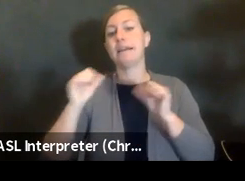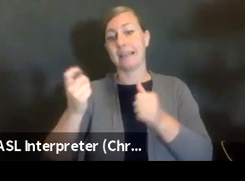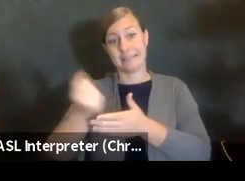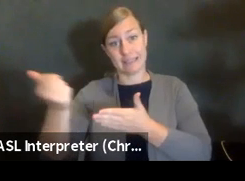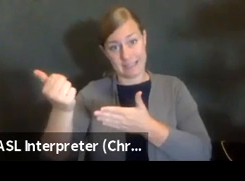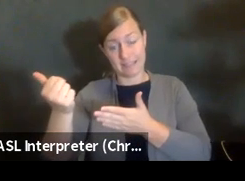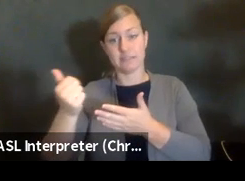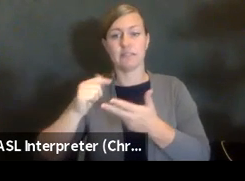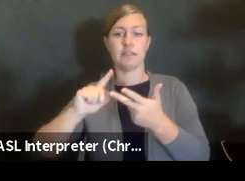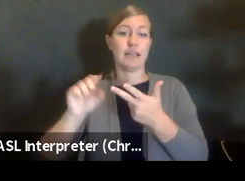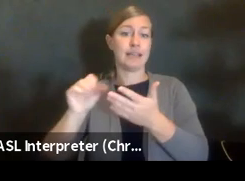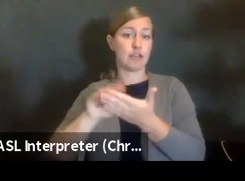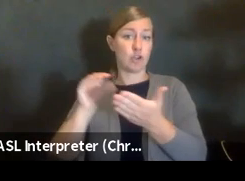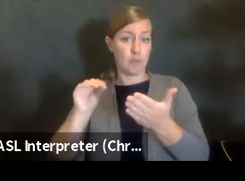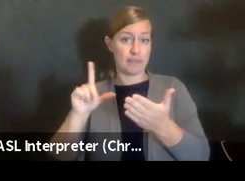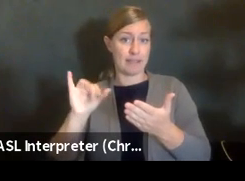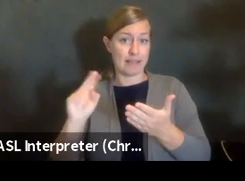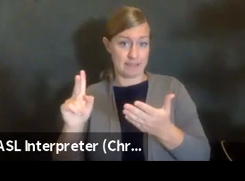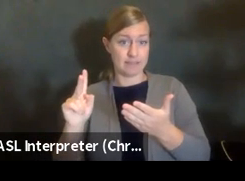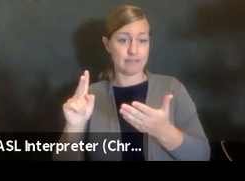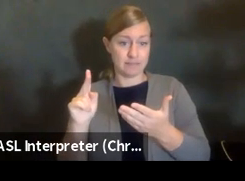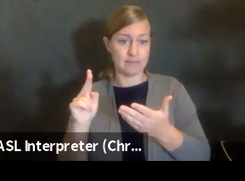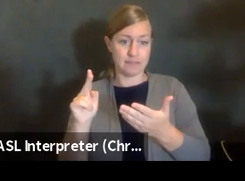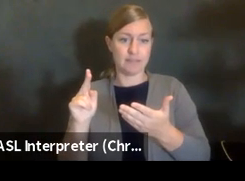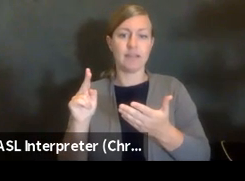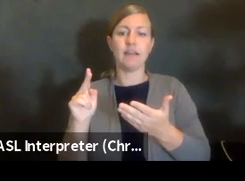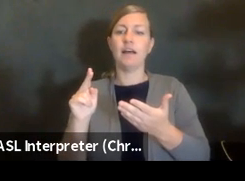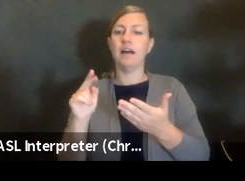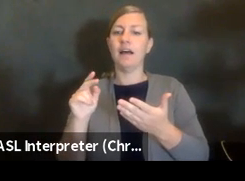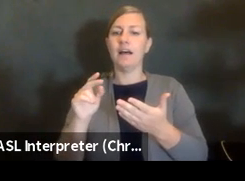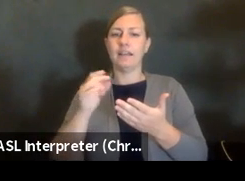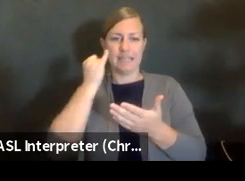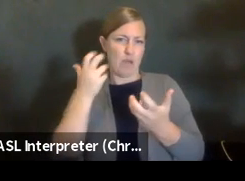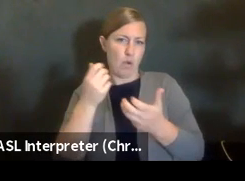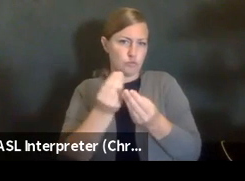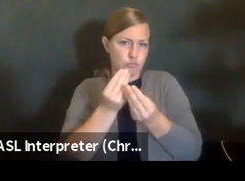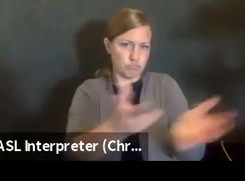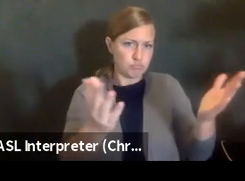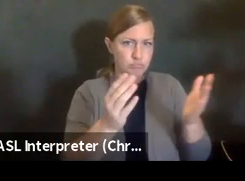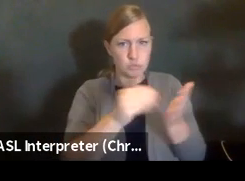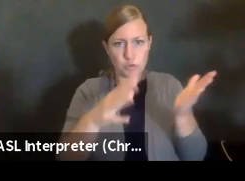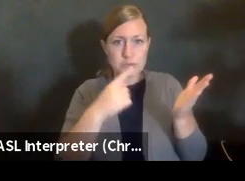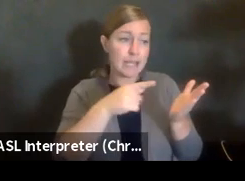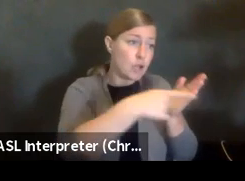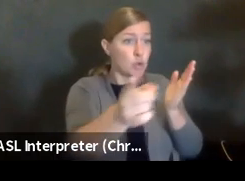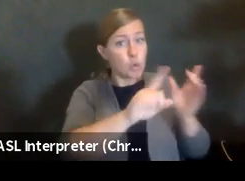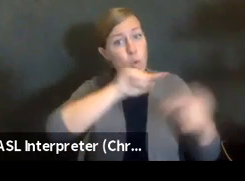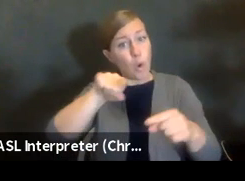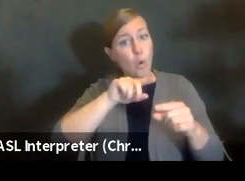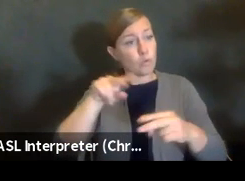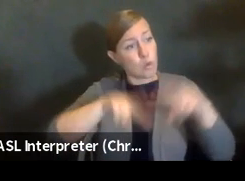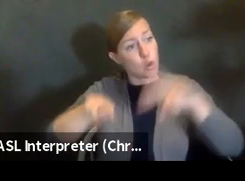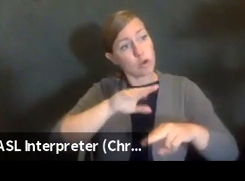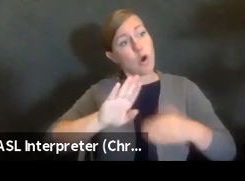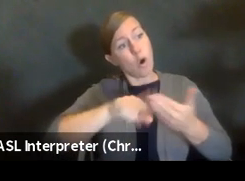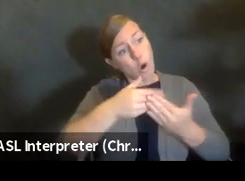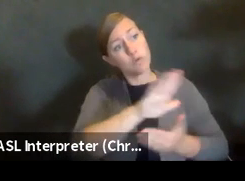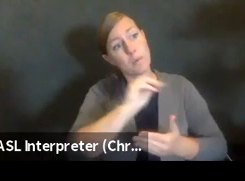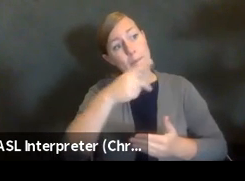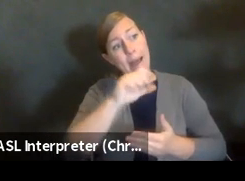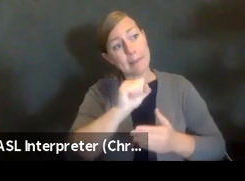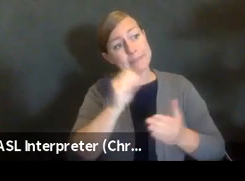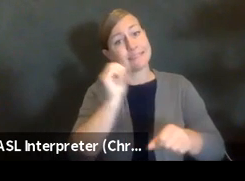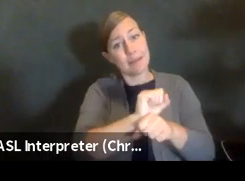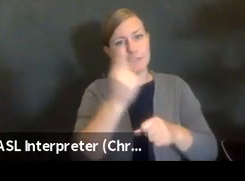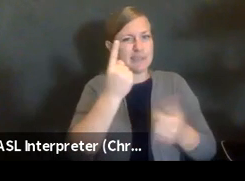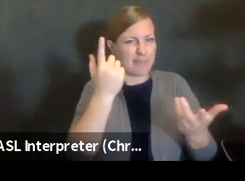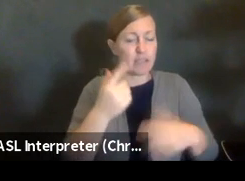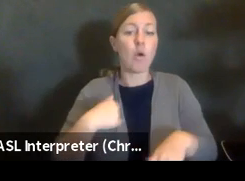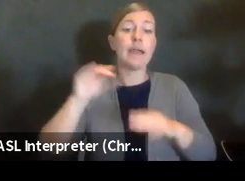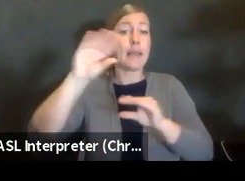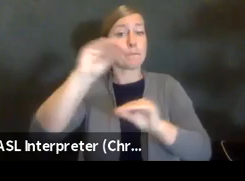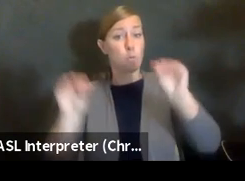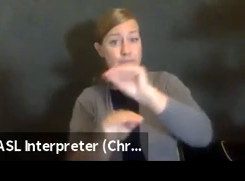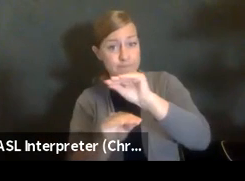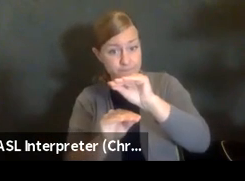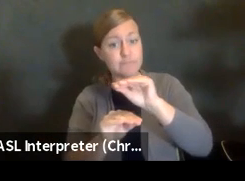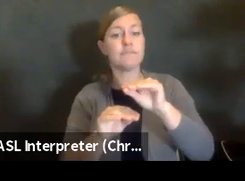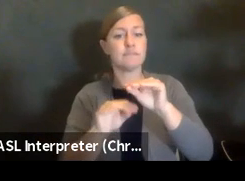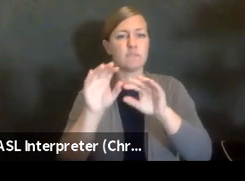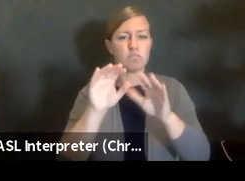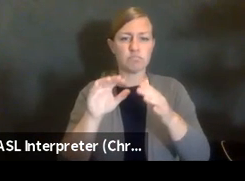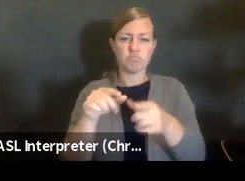Katherine Livick - ESD 112: I can copy the link to that topic if I wanted to share that with the students. Say "go look at all your maps assignments". I could move that down so it appears below writing. It kind of defaulted to